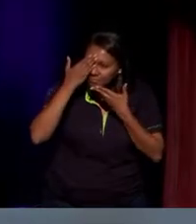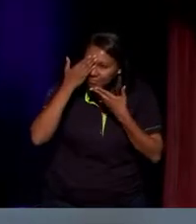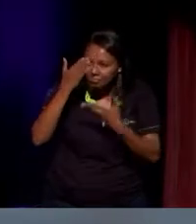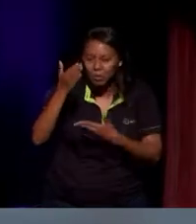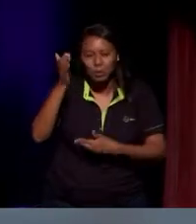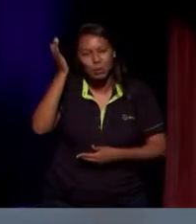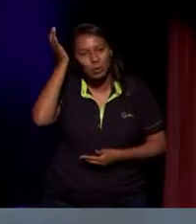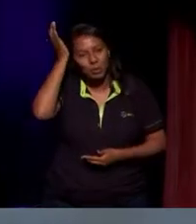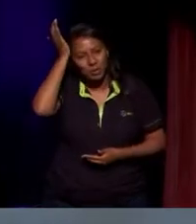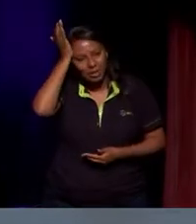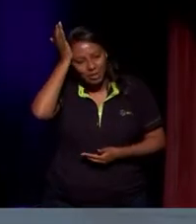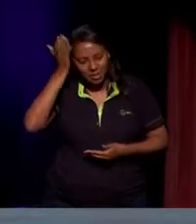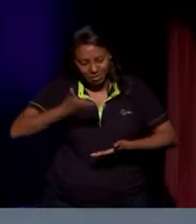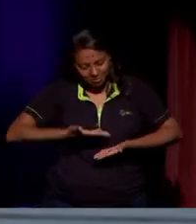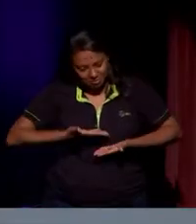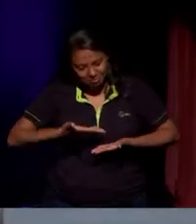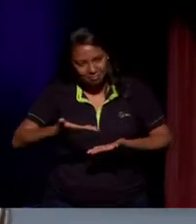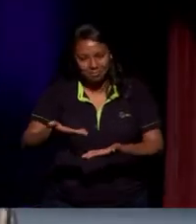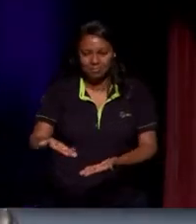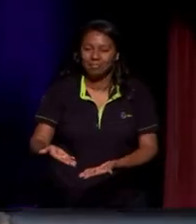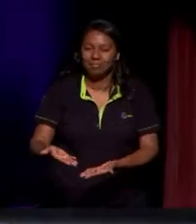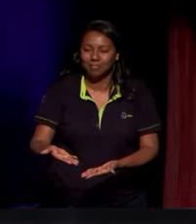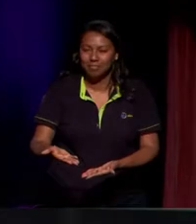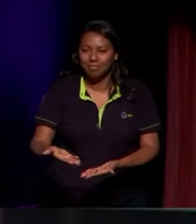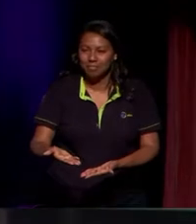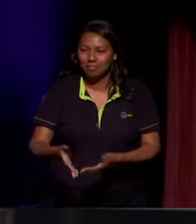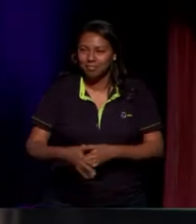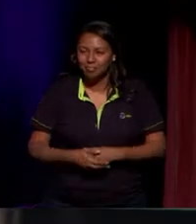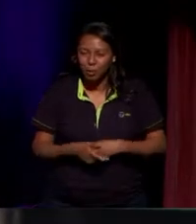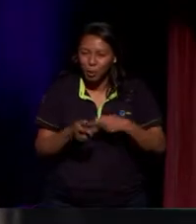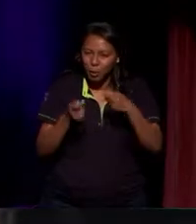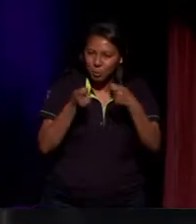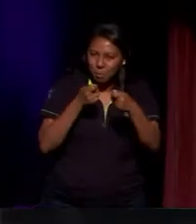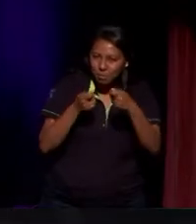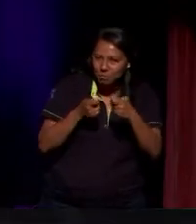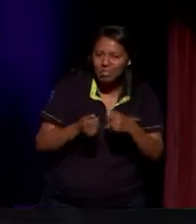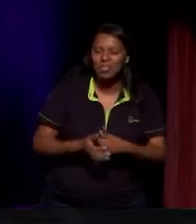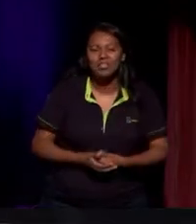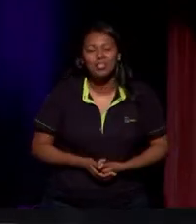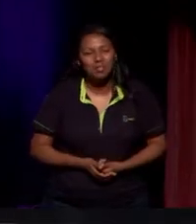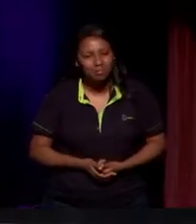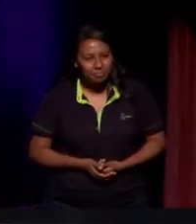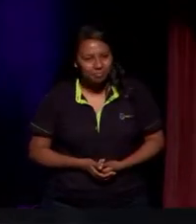for the invitation to do this mediation. It will be a huge pleasure.